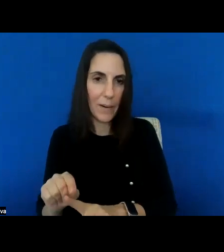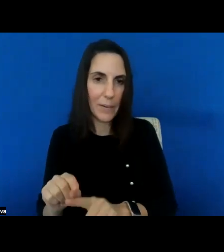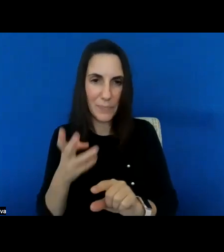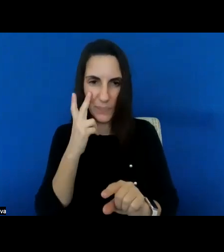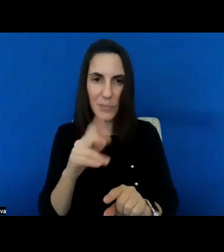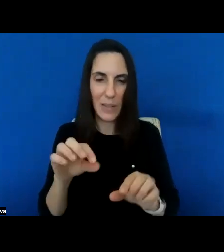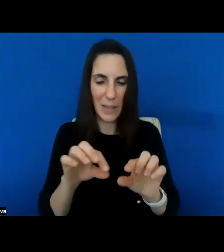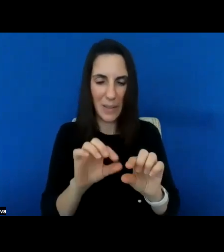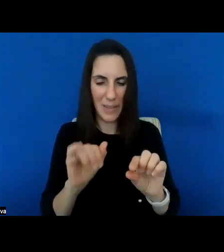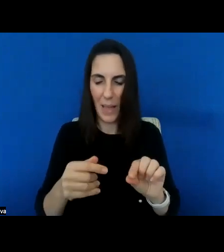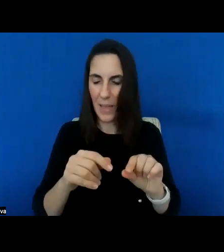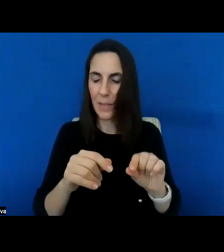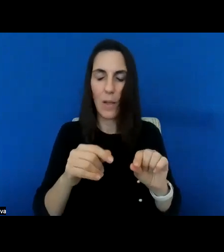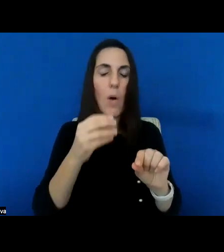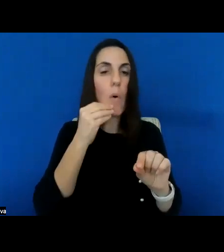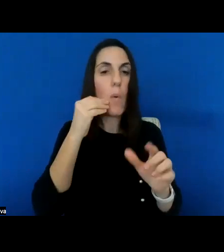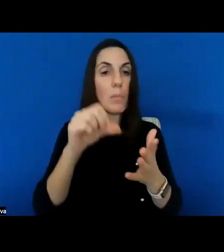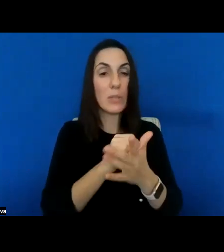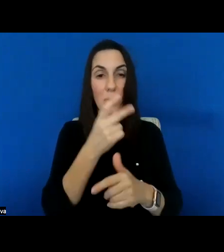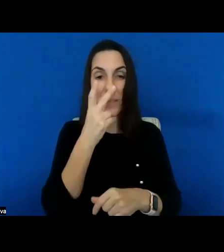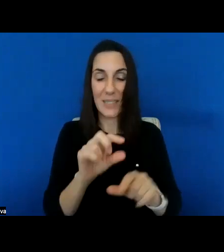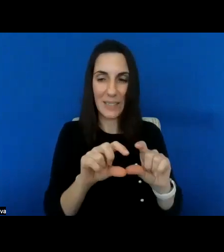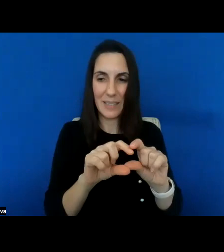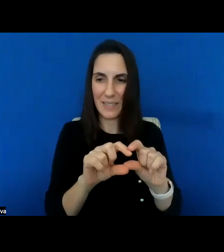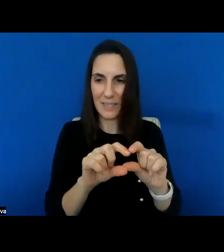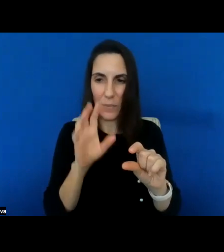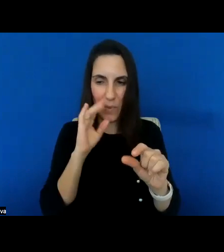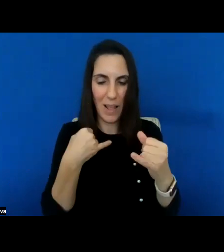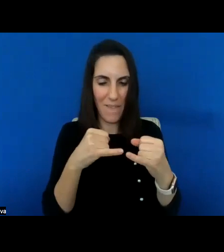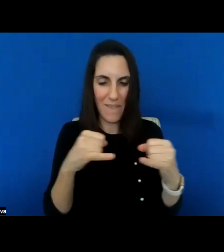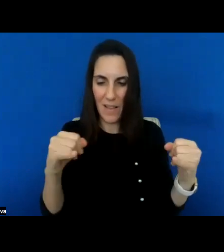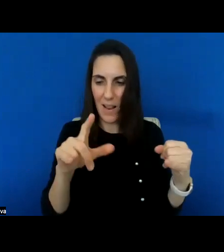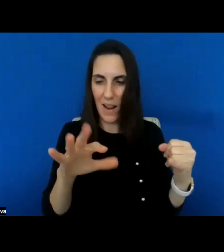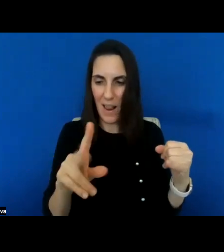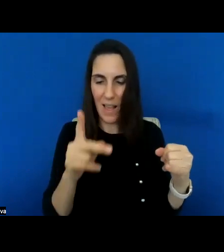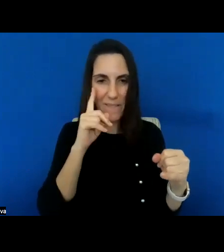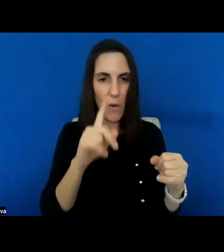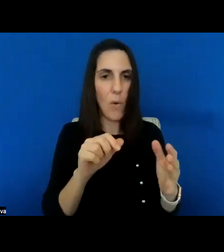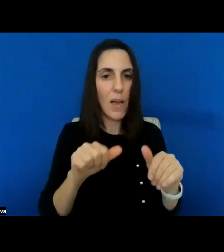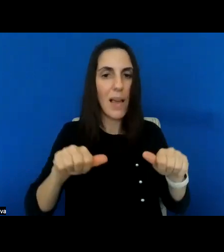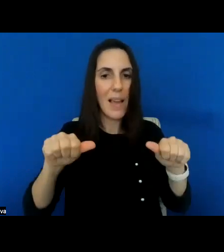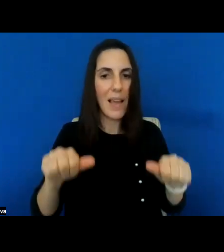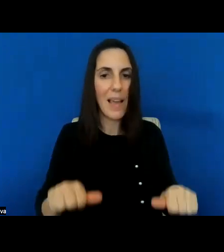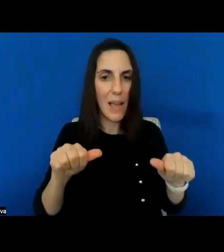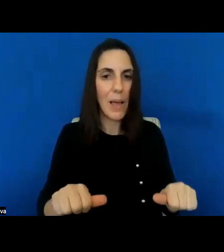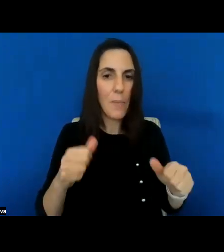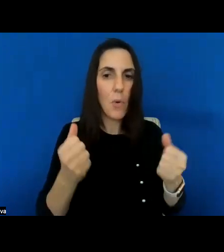11:40:33 There's a link to the able car. It's through a company called True Link.